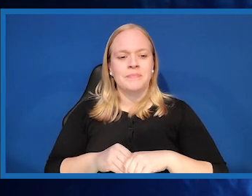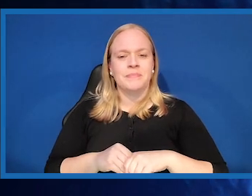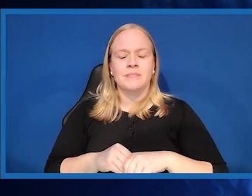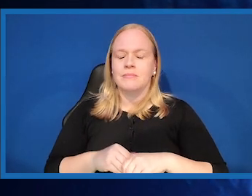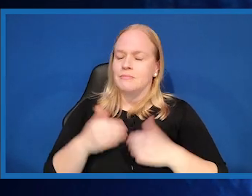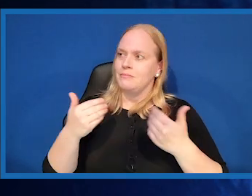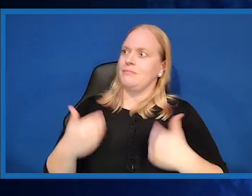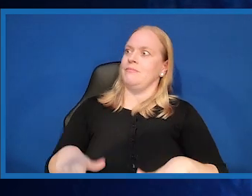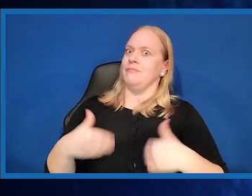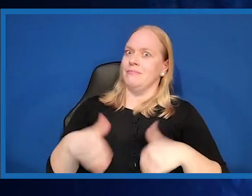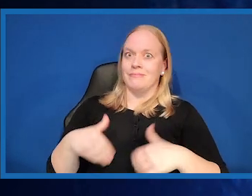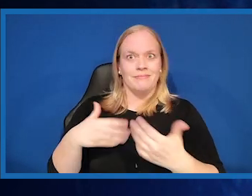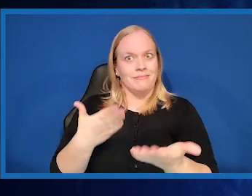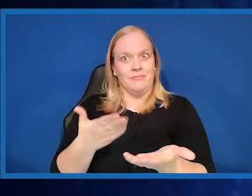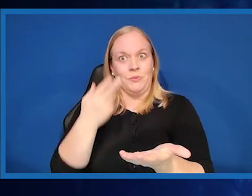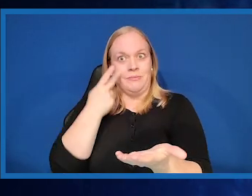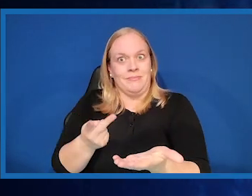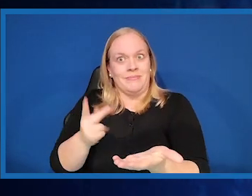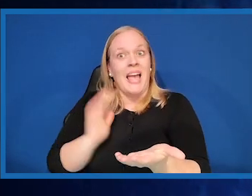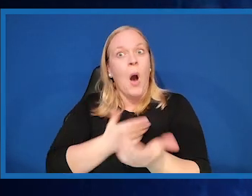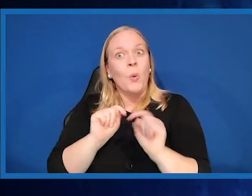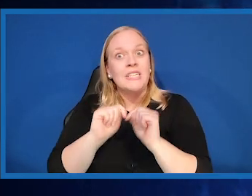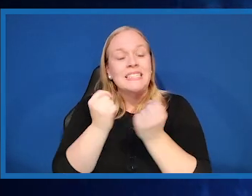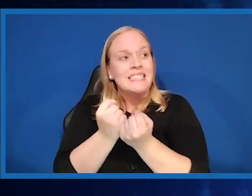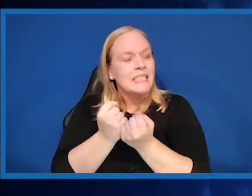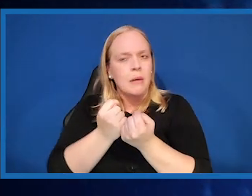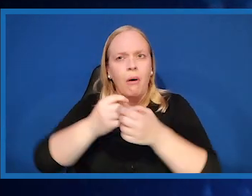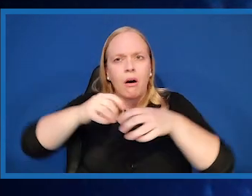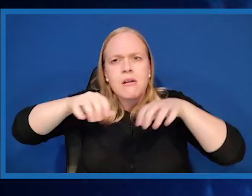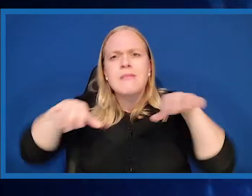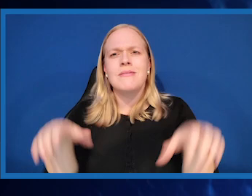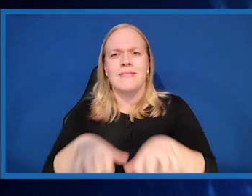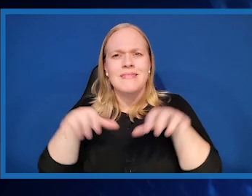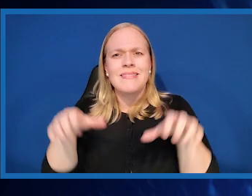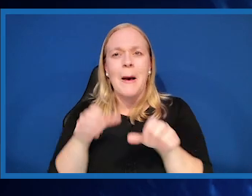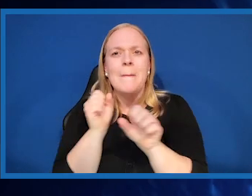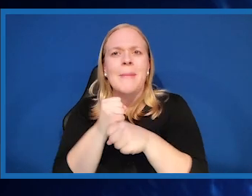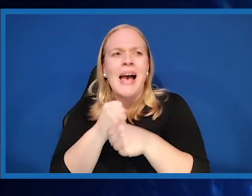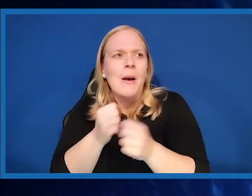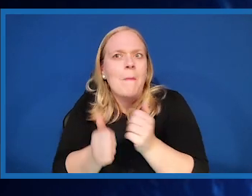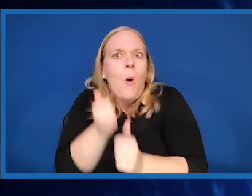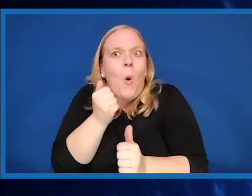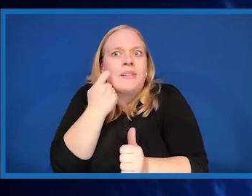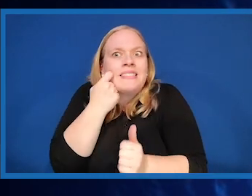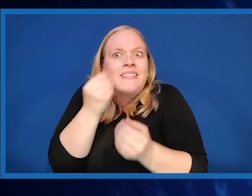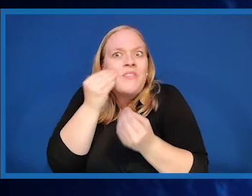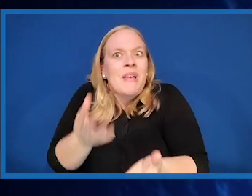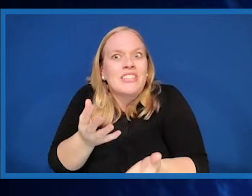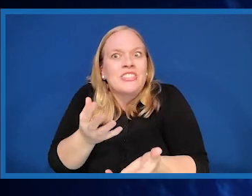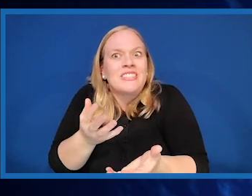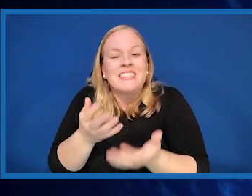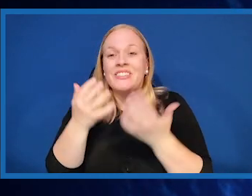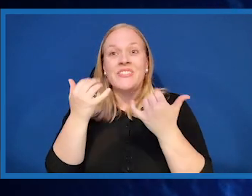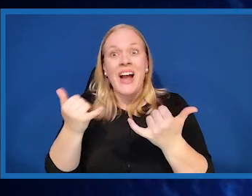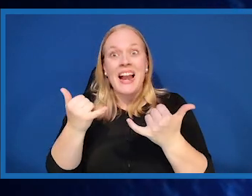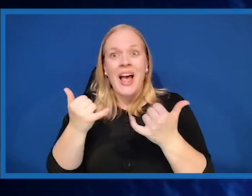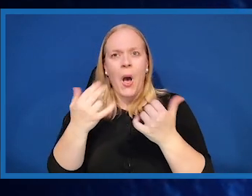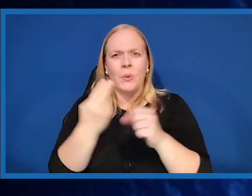WELL YOU HEARD IT HERE, FOLKS, UH, OUR TEAM IS PRODUCING THE LATEST AND GREATEST WITH WHATEVER THEY DO, AND RIGHT NOW IT HAPPENS TO BE AN AMAZING OCEAN